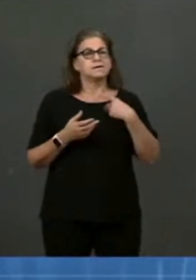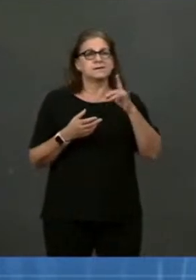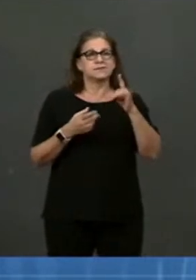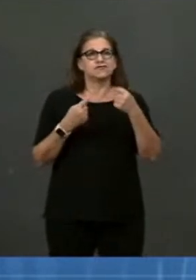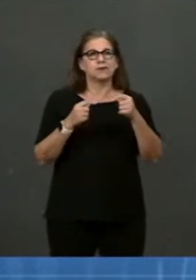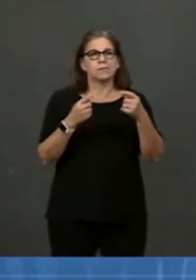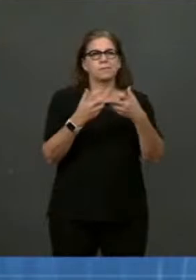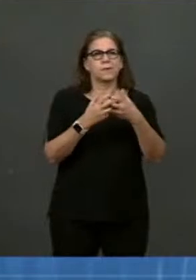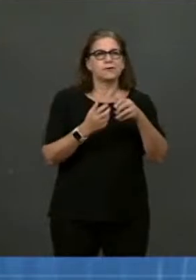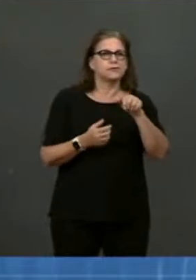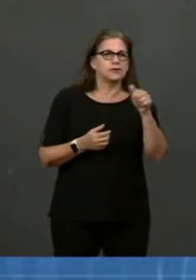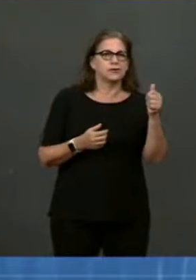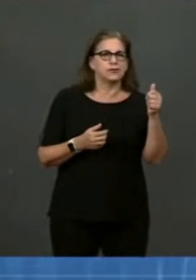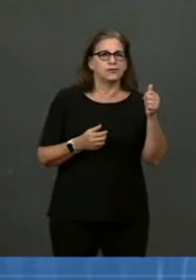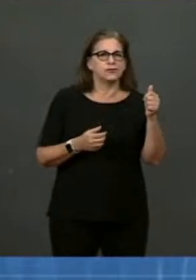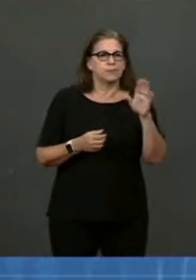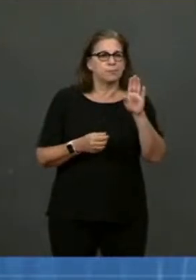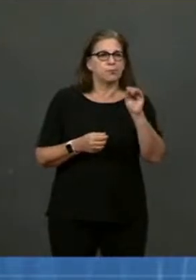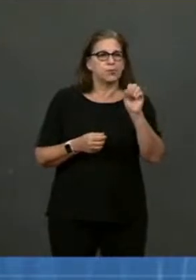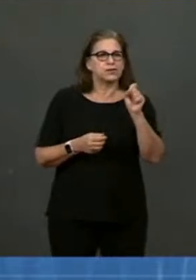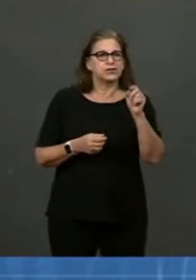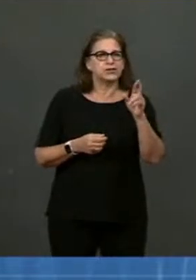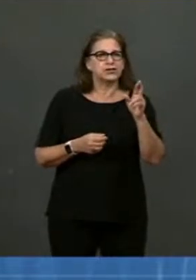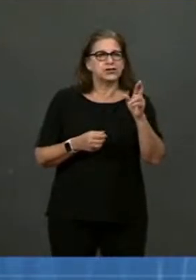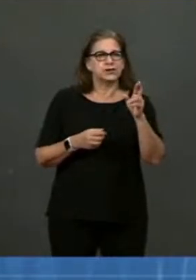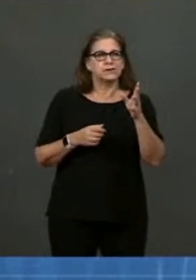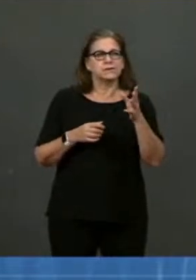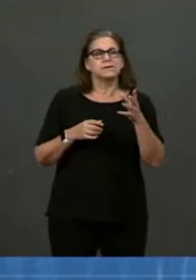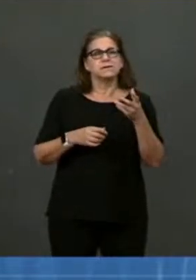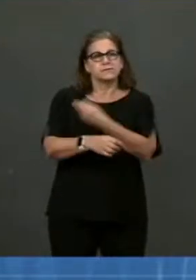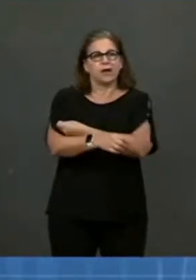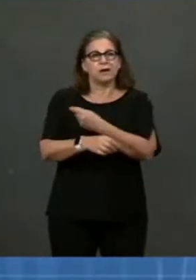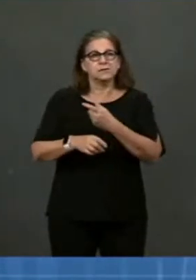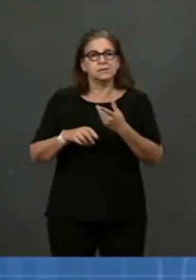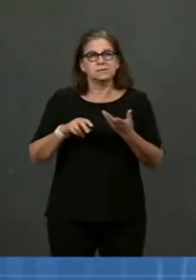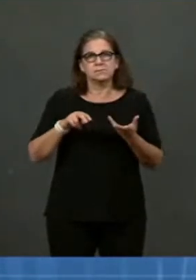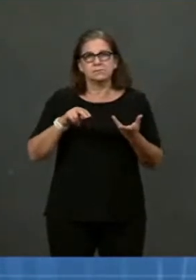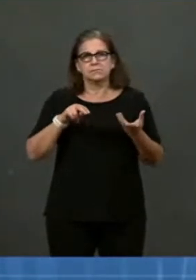PARTICULAR VACCINE PRODUCT